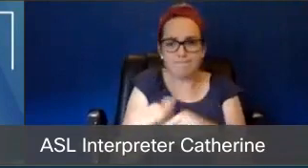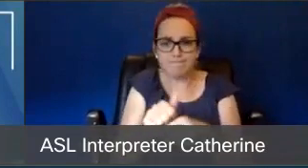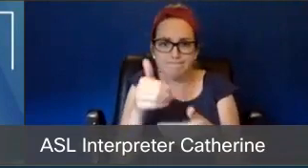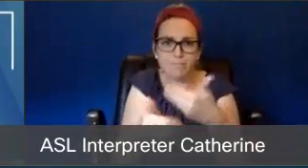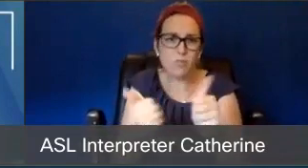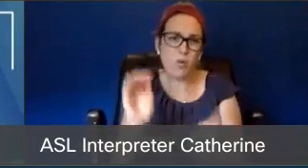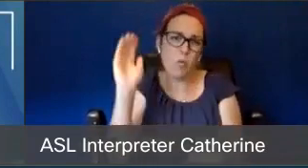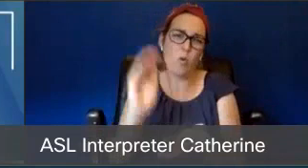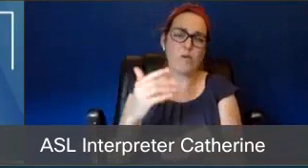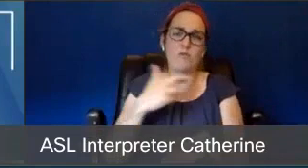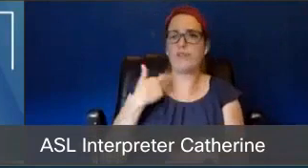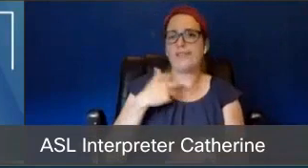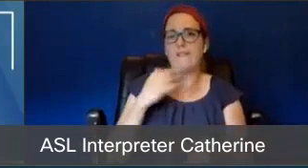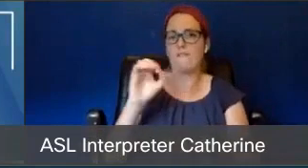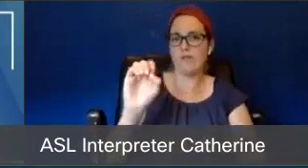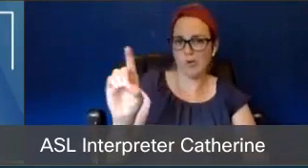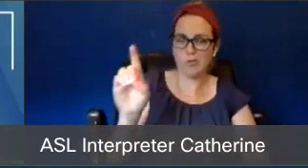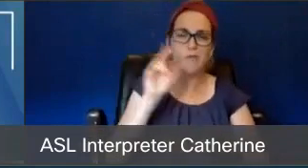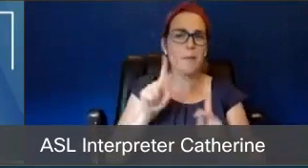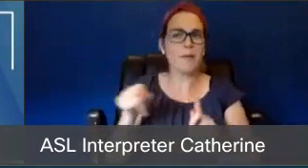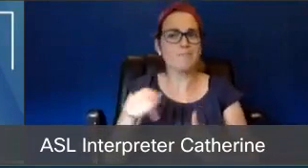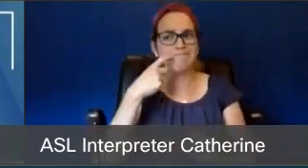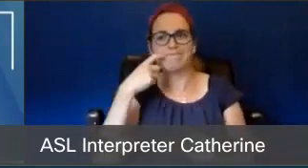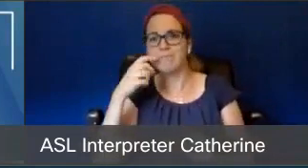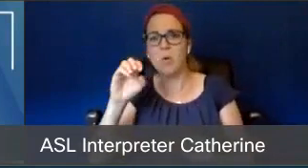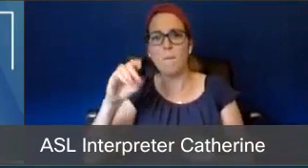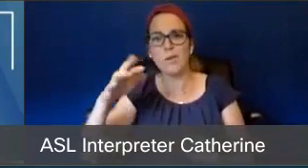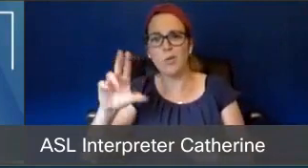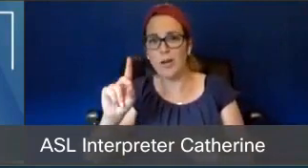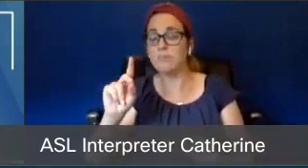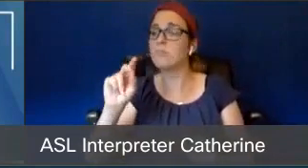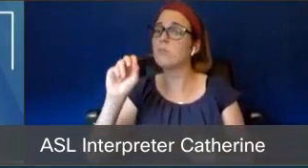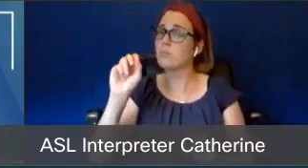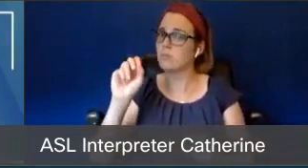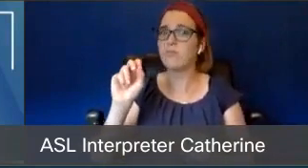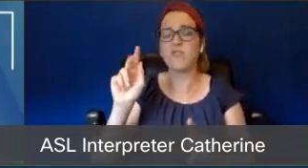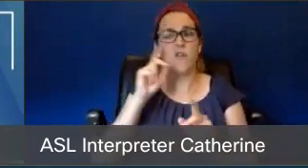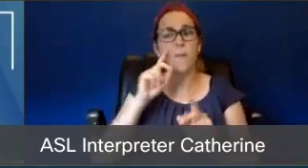with opioid use disorder who are or have been in contact with the criminal justice system.